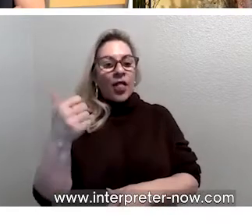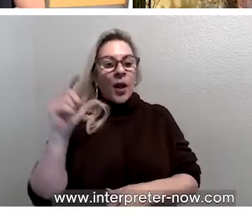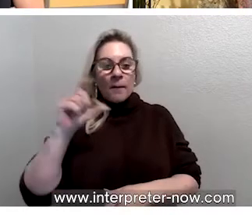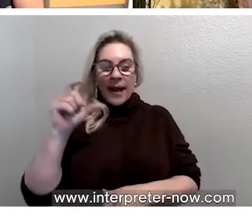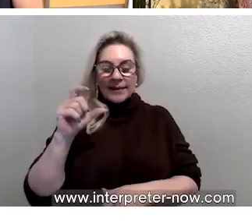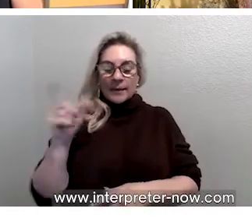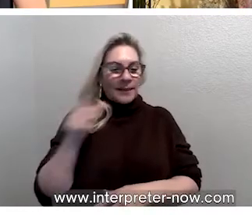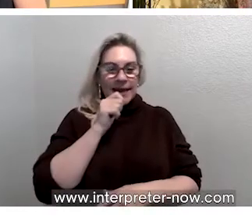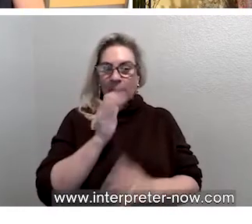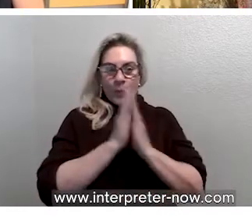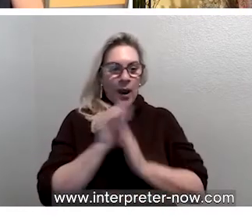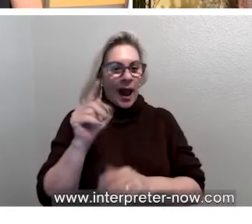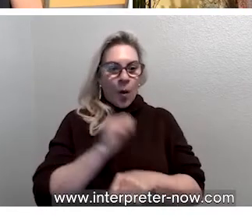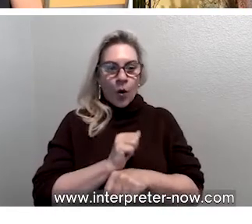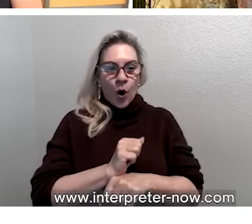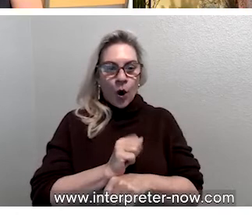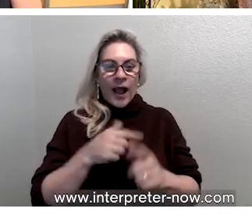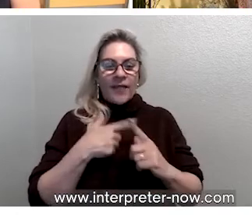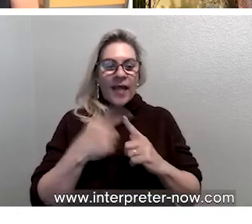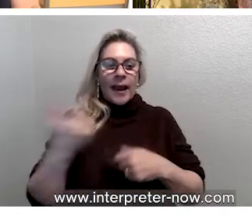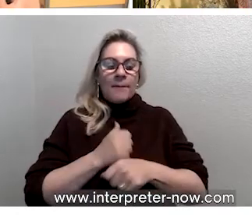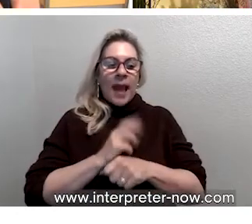made up for it afterward, right.